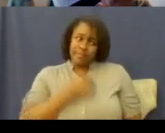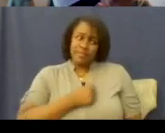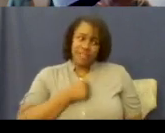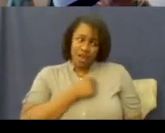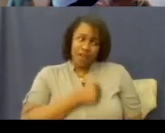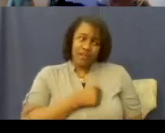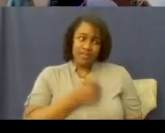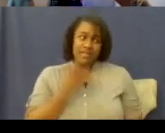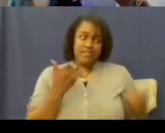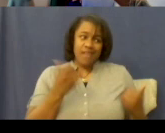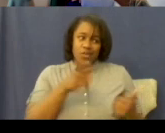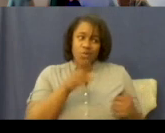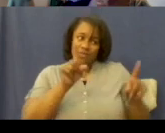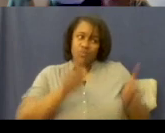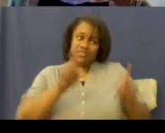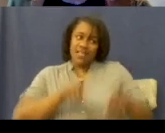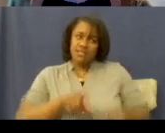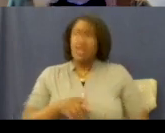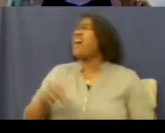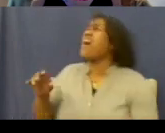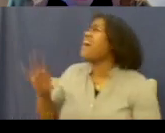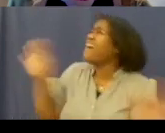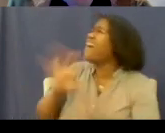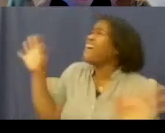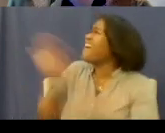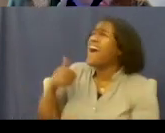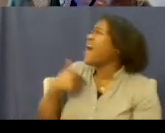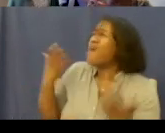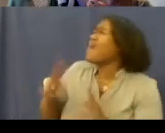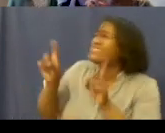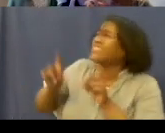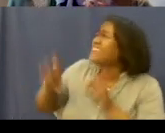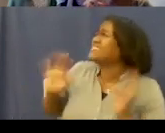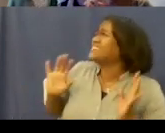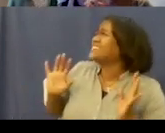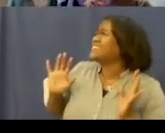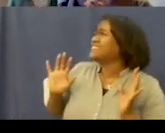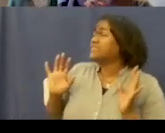Queenie: Oh no! I don't like tests. Nina Schor: This one's a pretty easy test